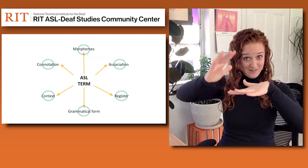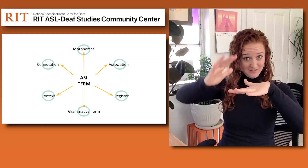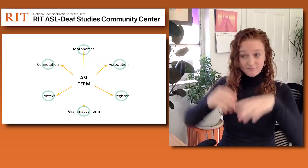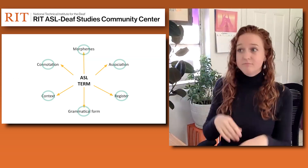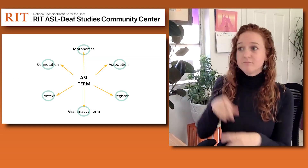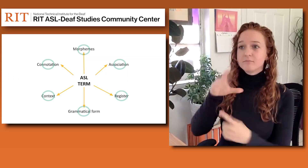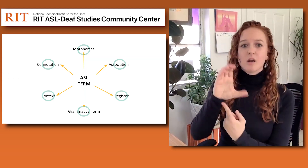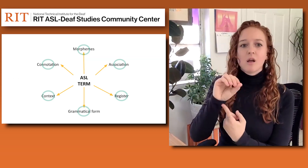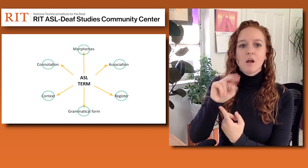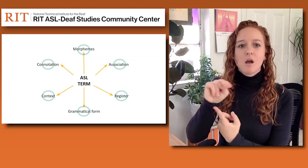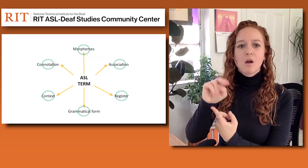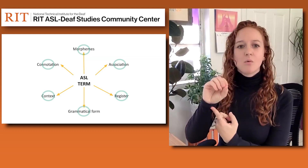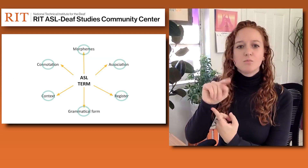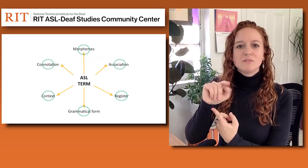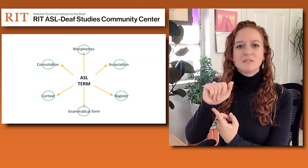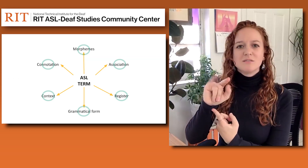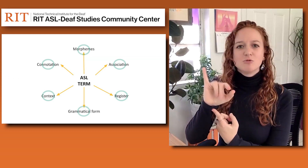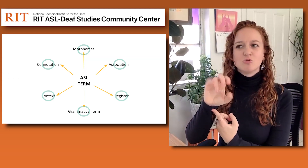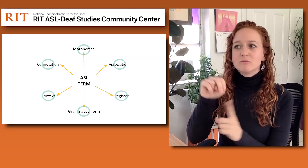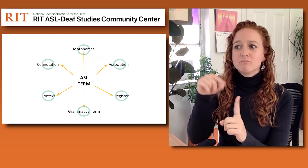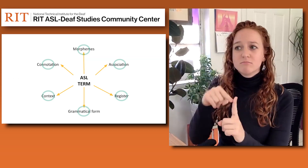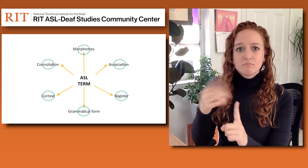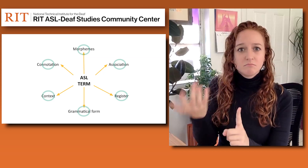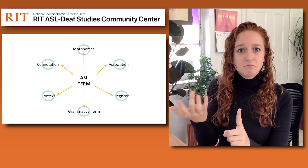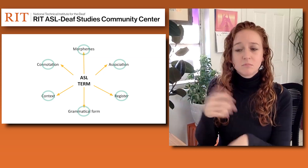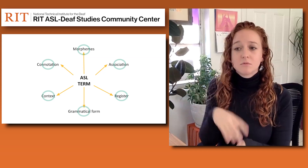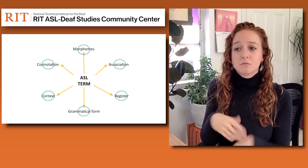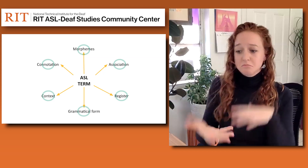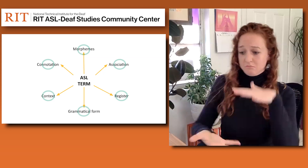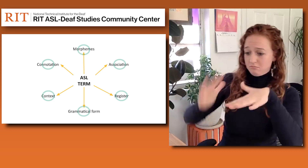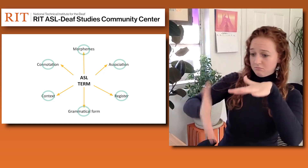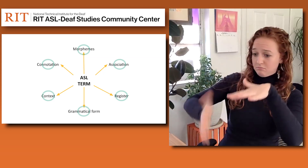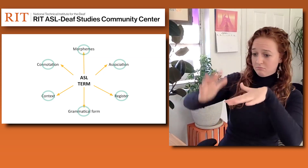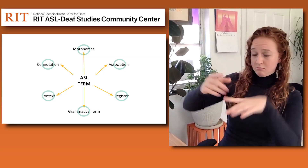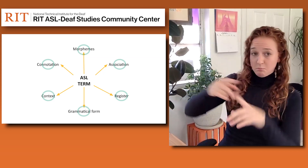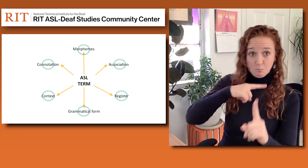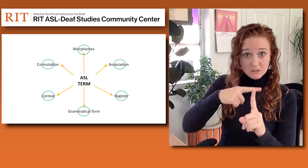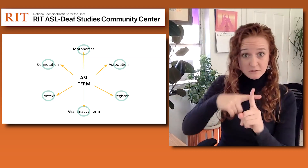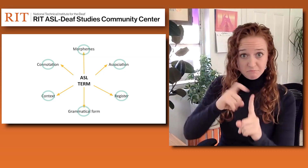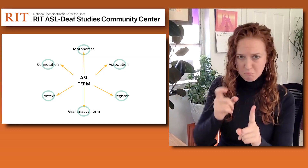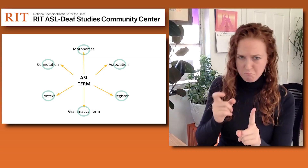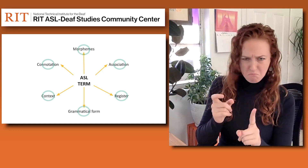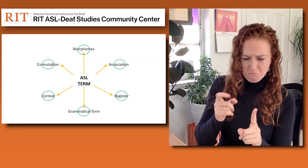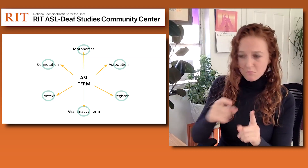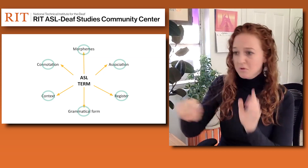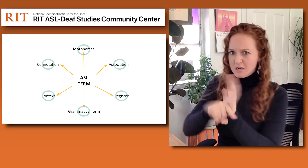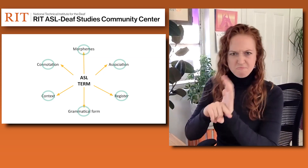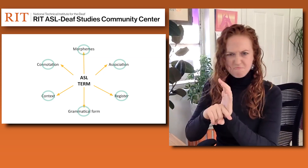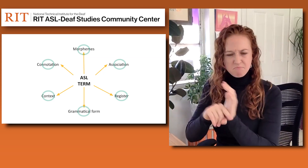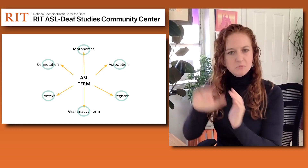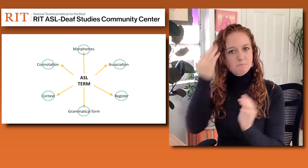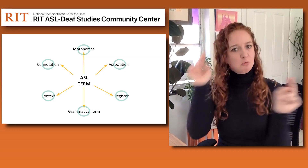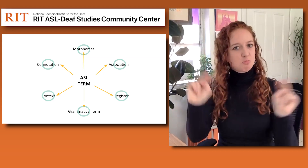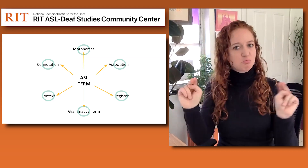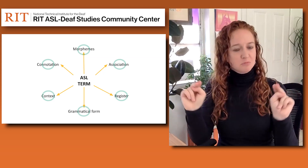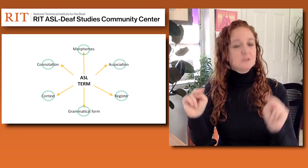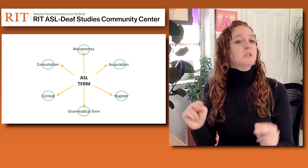When I do this sign, contextual. Well, something's going... It doesn't seem positive or negative, so it's probably neutral, right?